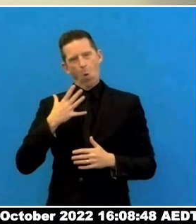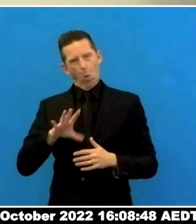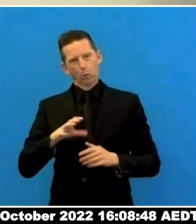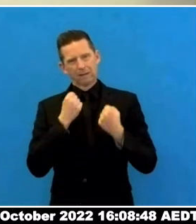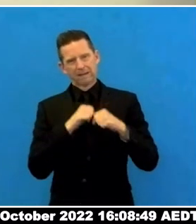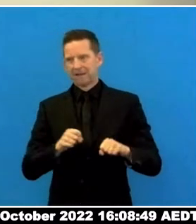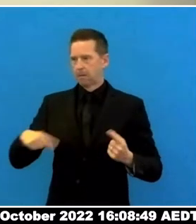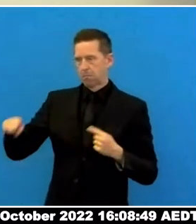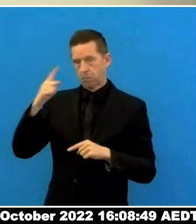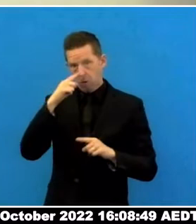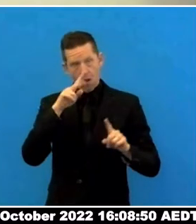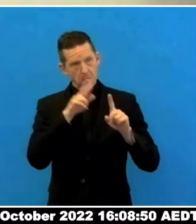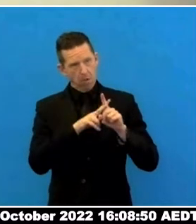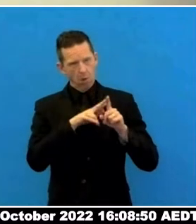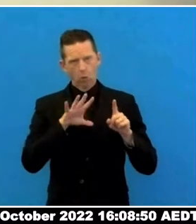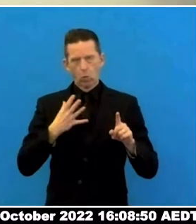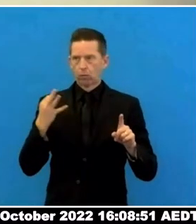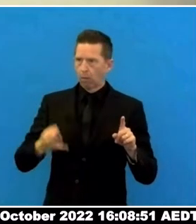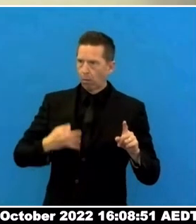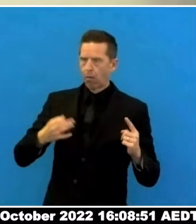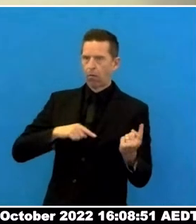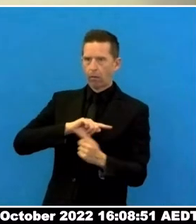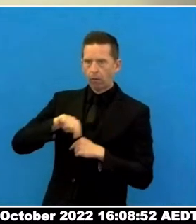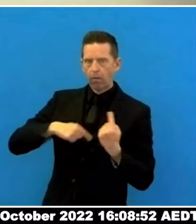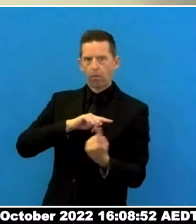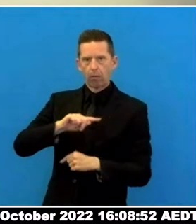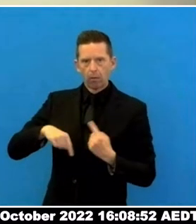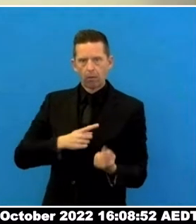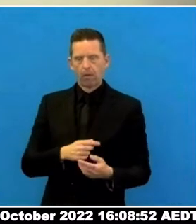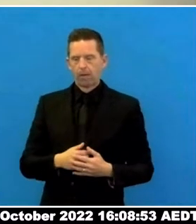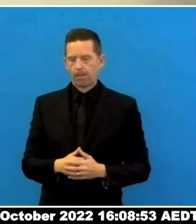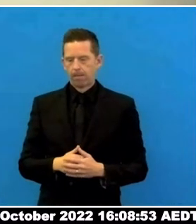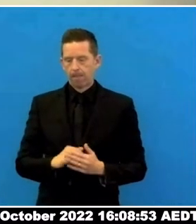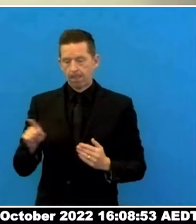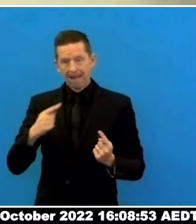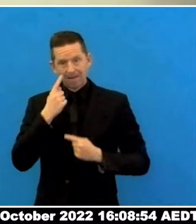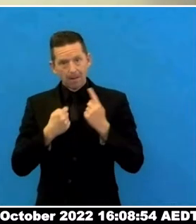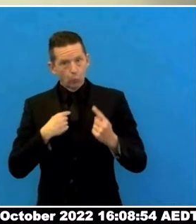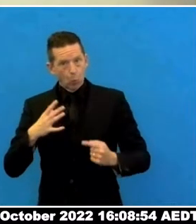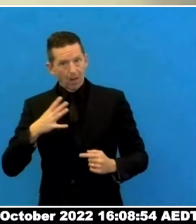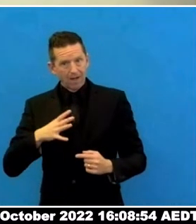If the information that you need they refer them to GP. GP doesn't help them.